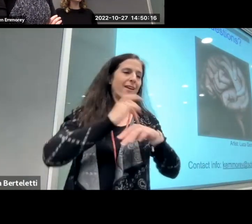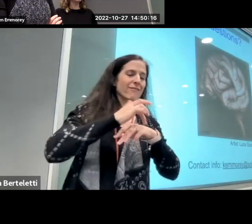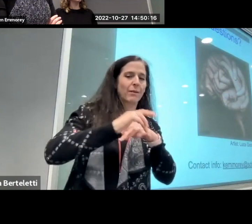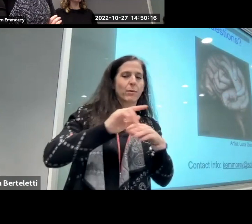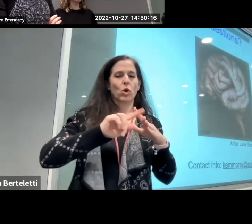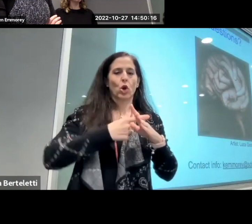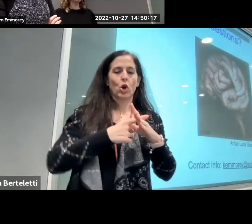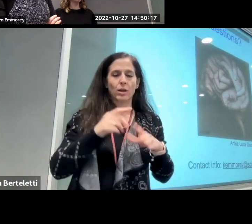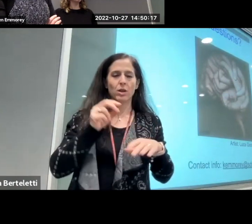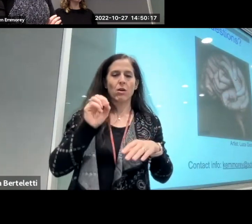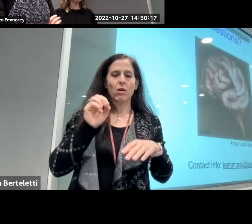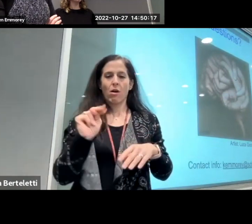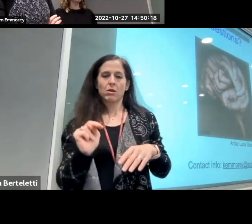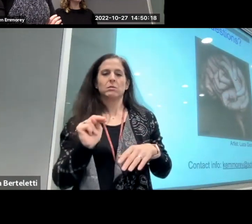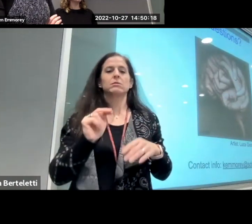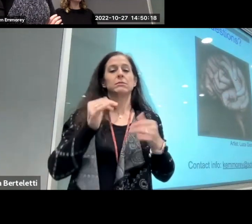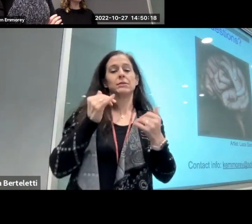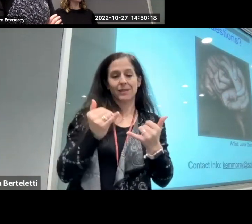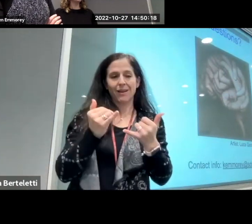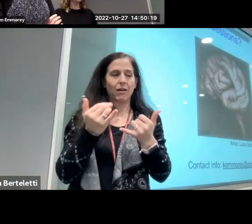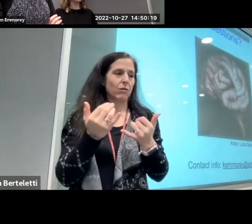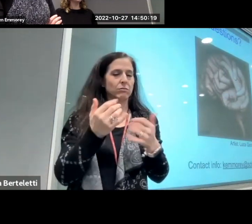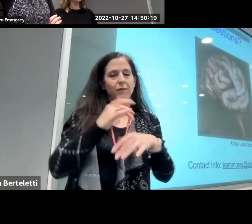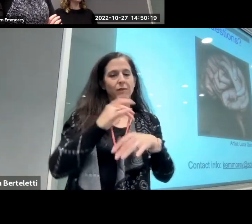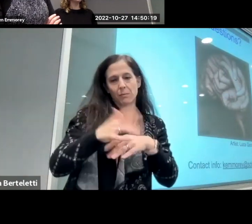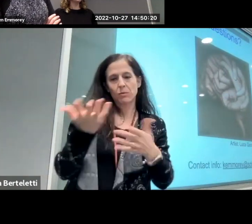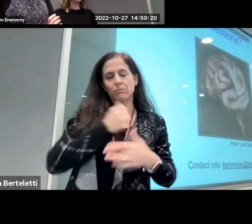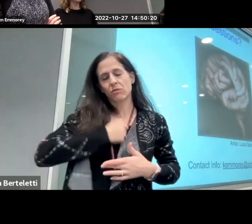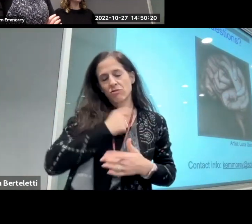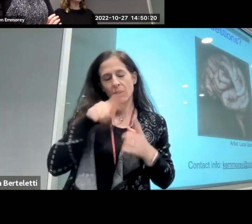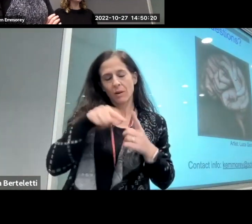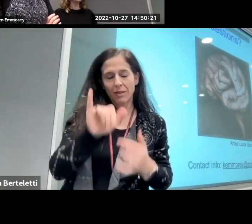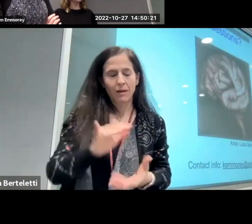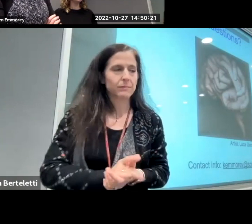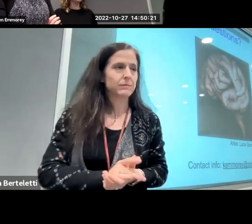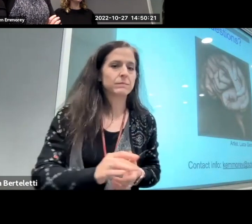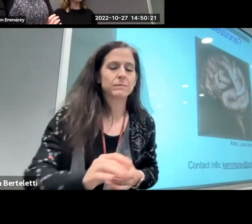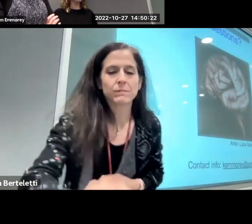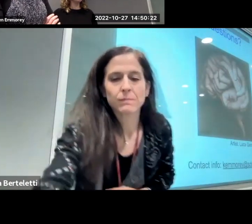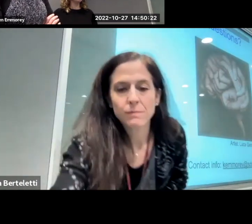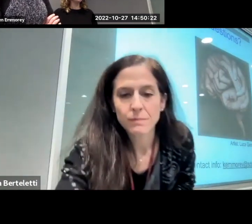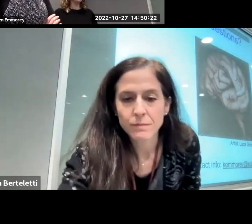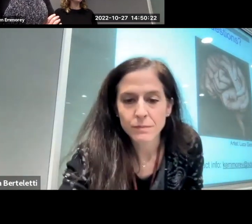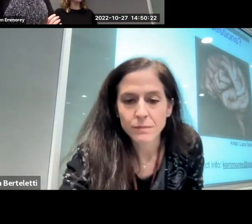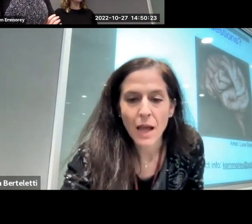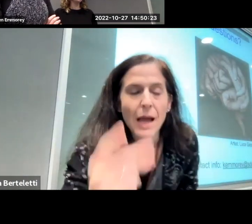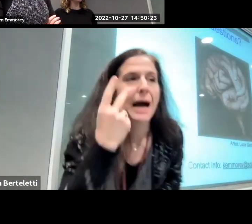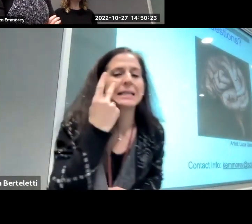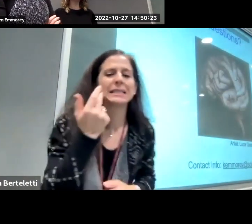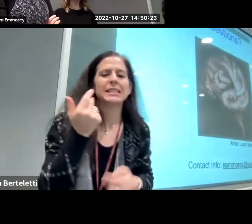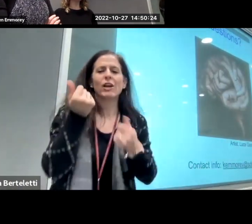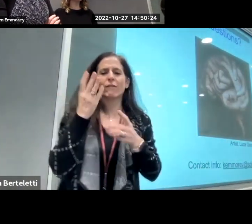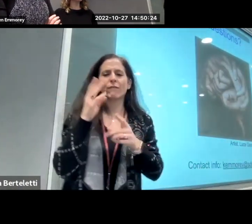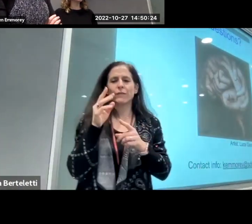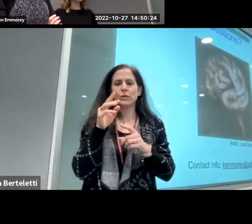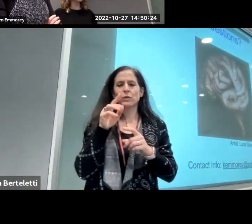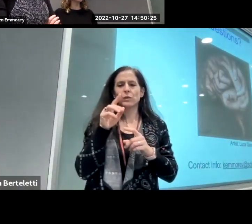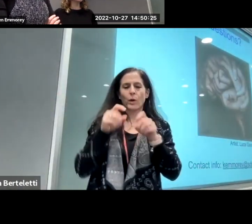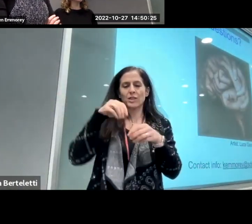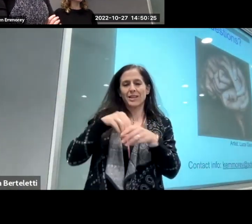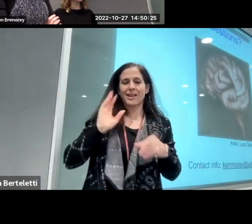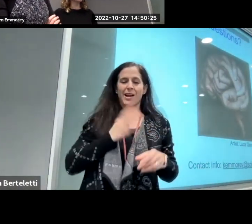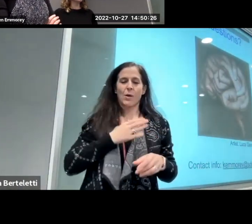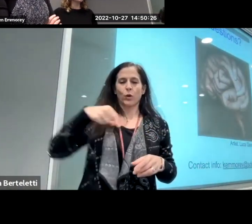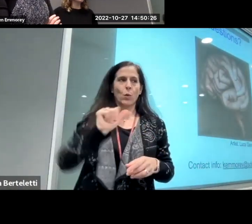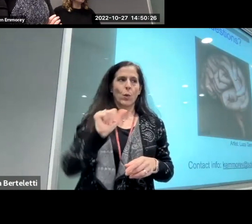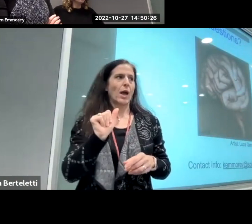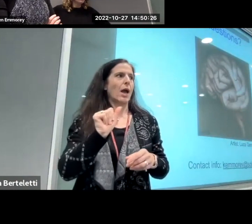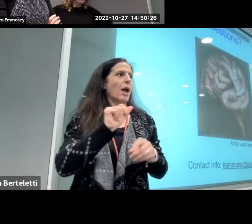nice. I do see a few questions in the Q. And A. Here, but I think we can start with taking a question from someone in the room, and then a question from the zoom. Q. A.